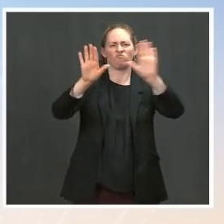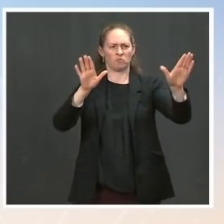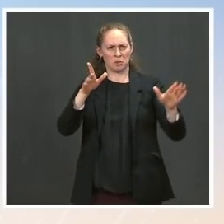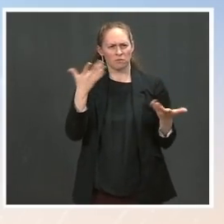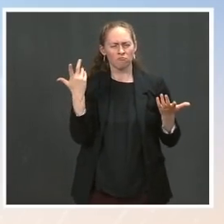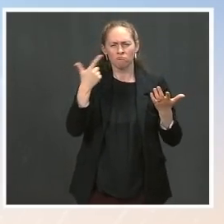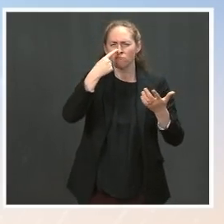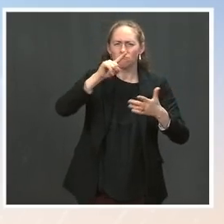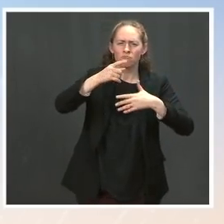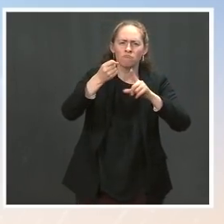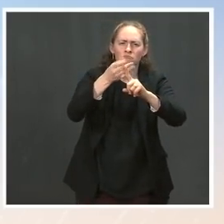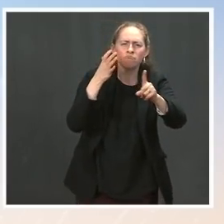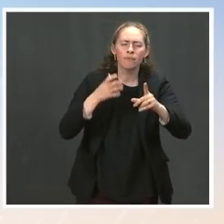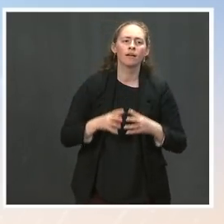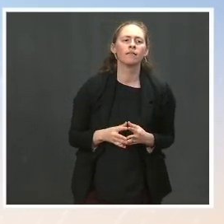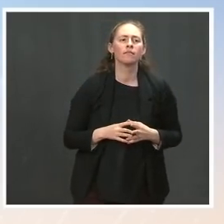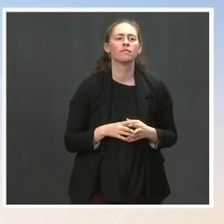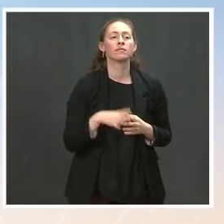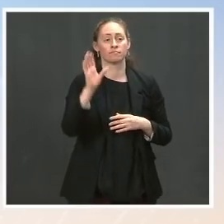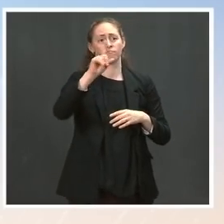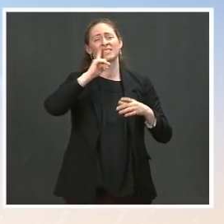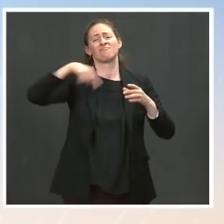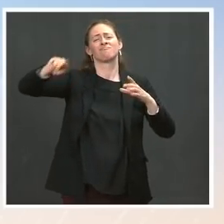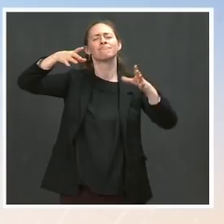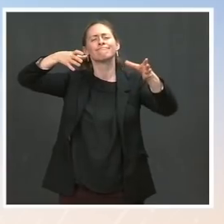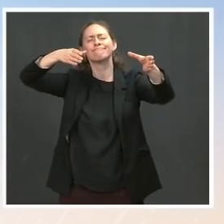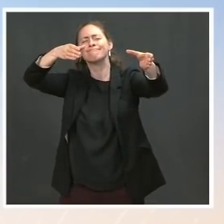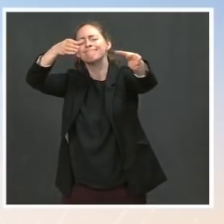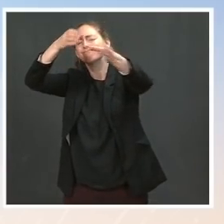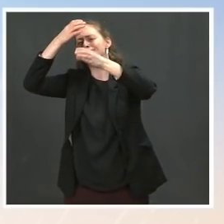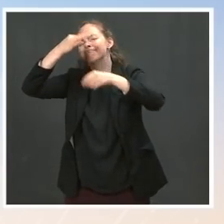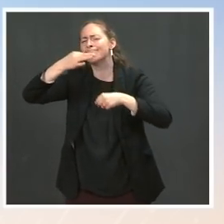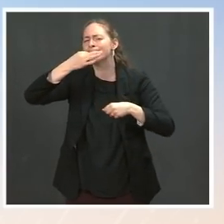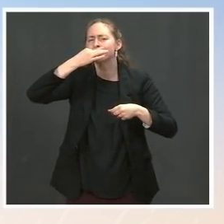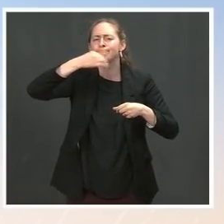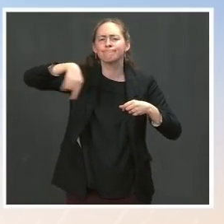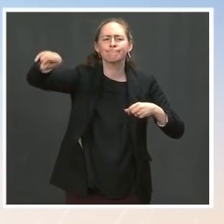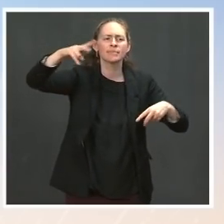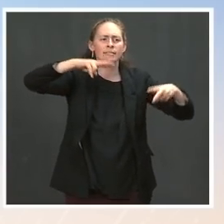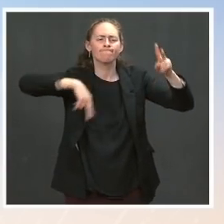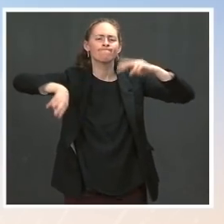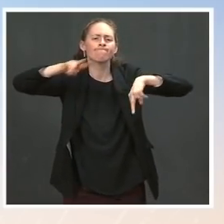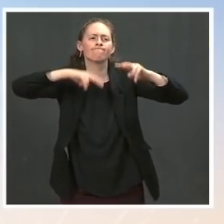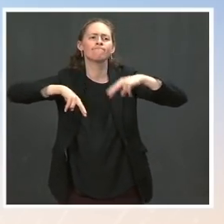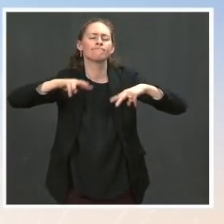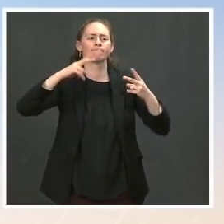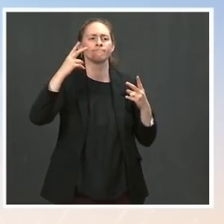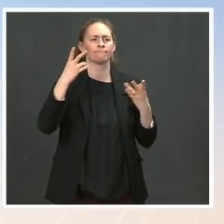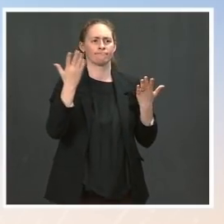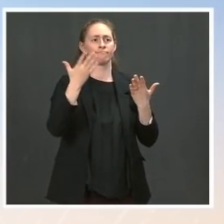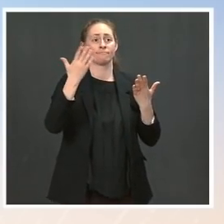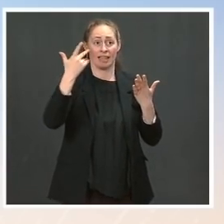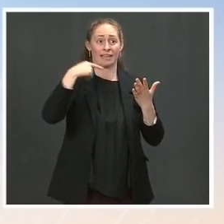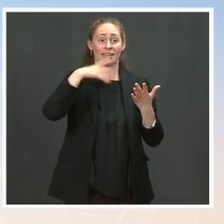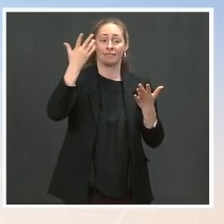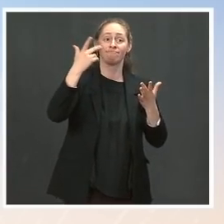of smart and brilliant people on our economic team that you probably wouldn't necessarily identify on the street, but sounds like a good profile piece to me.